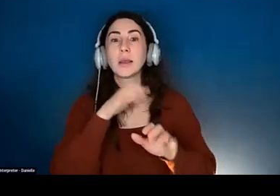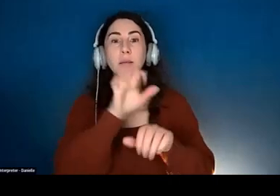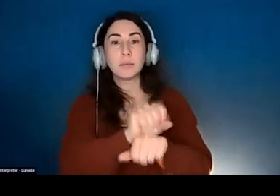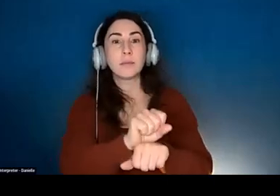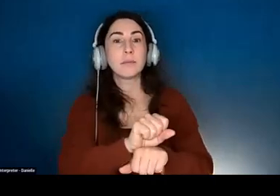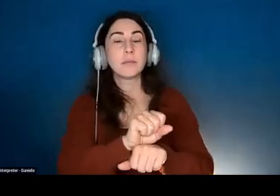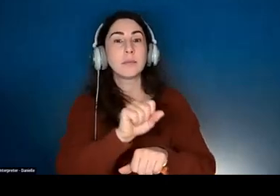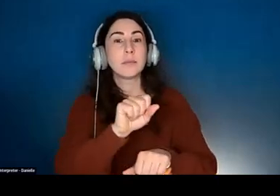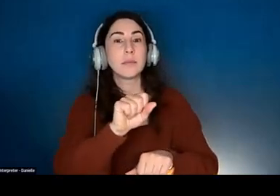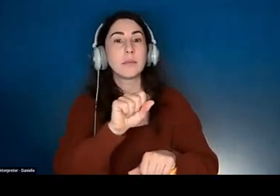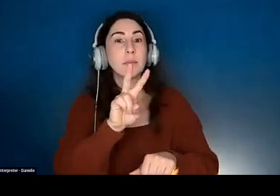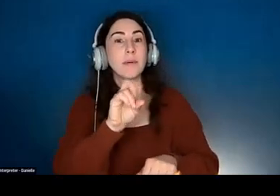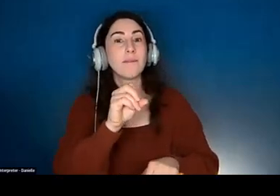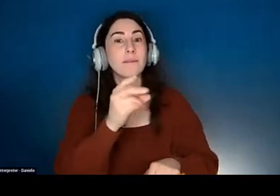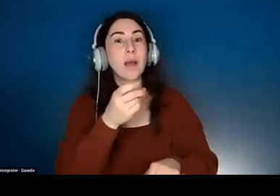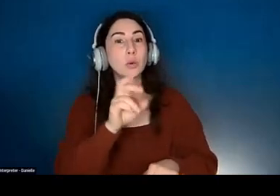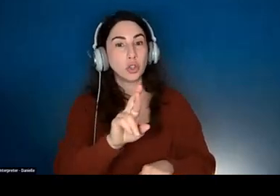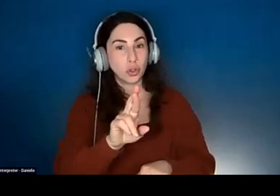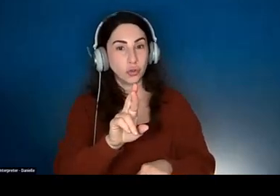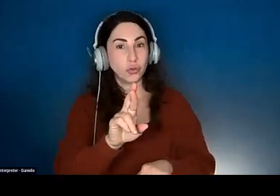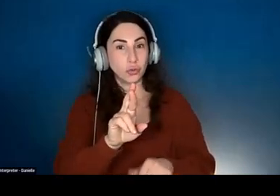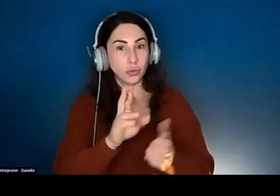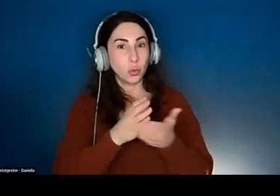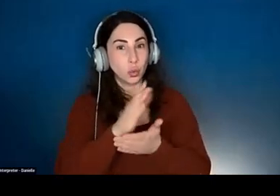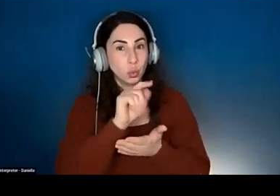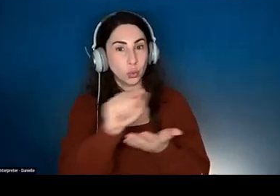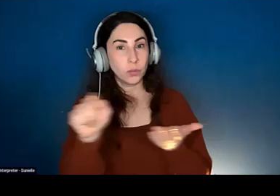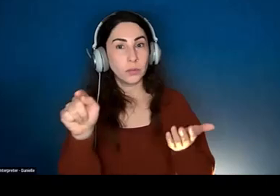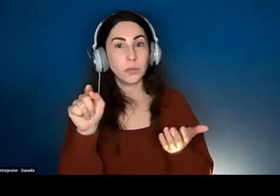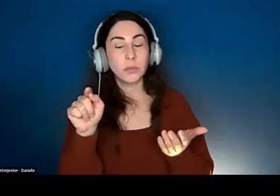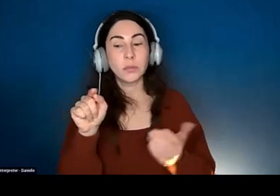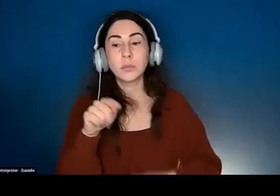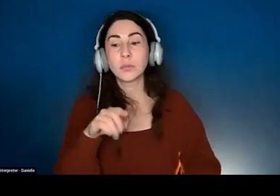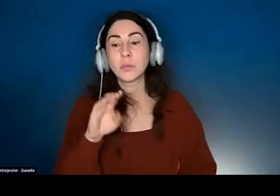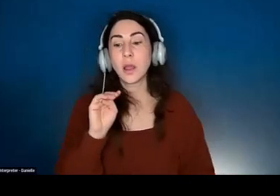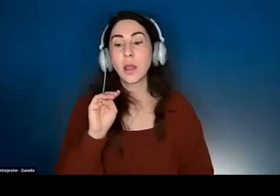that MFP, I think, was really helpful in is we funded